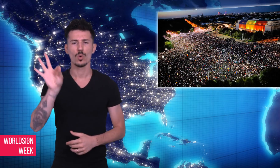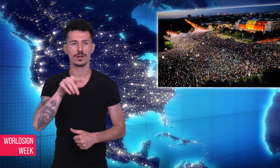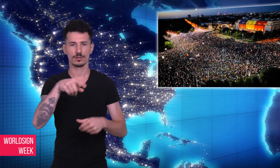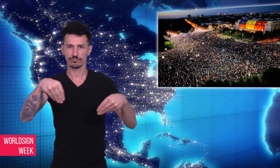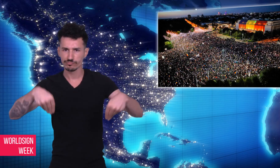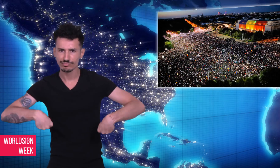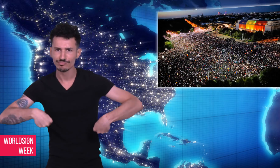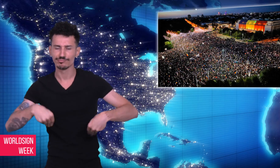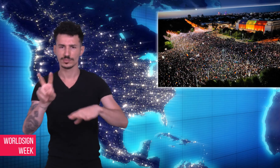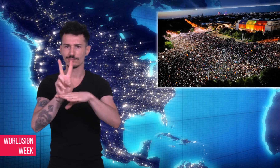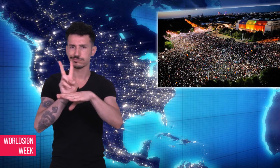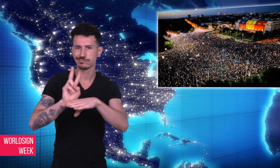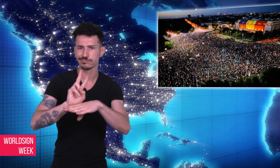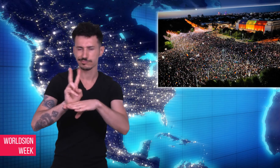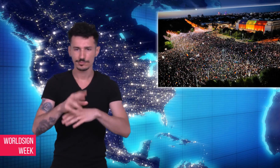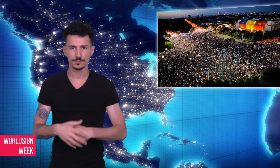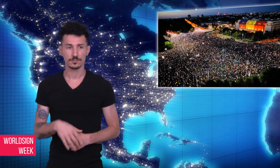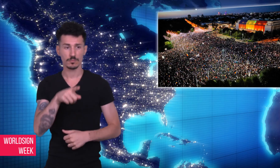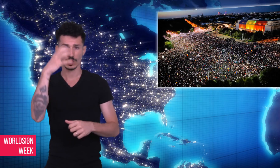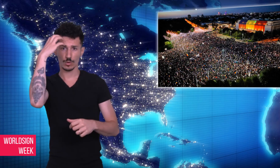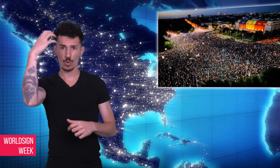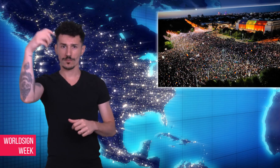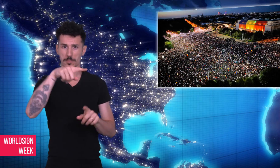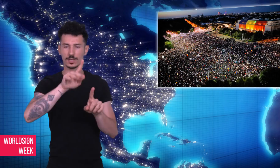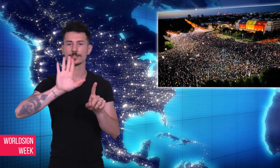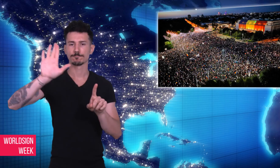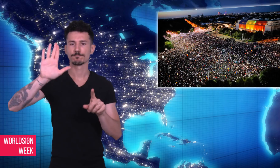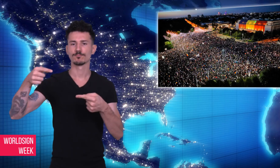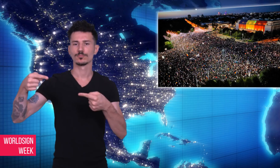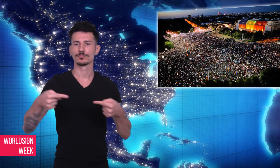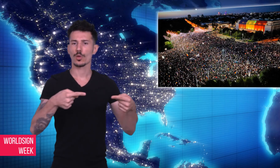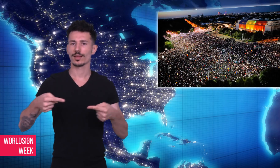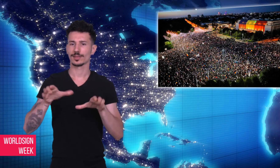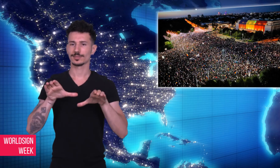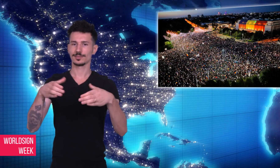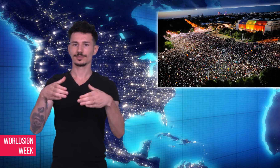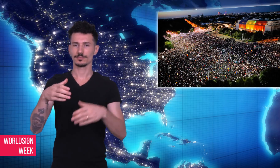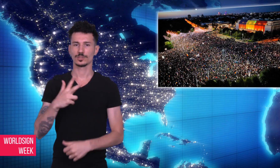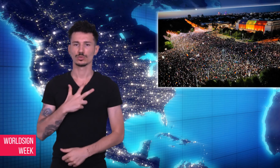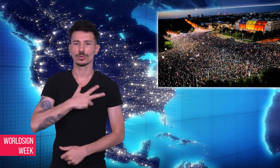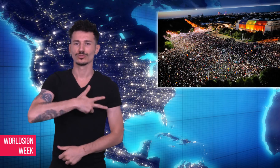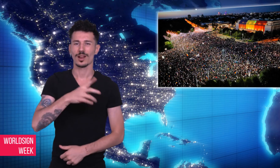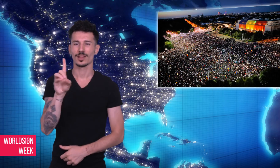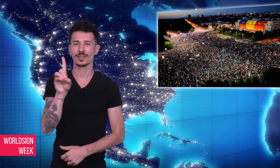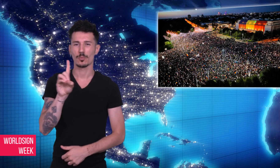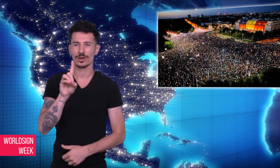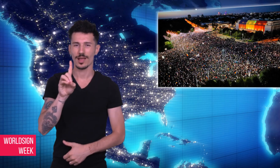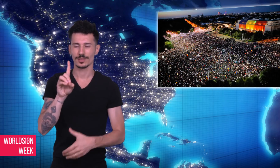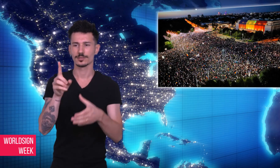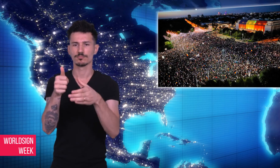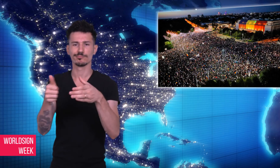the Social Democratic Party led by Liviu Dragnea. They demanded the